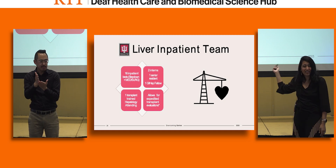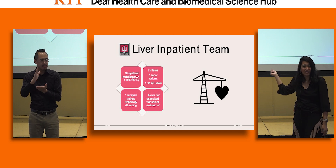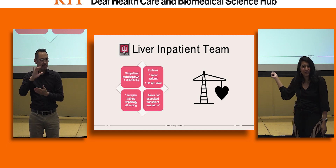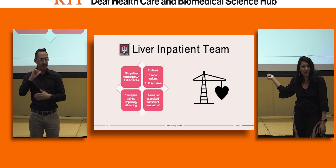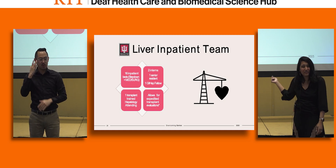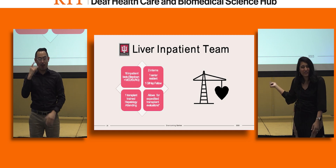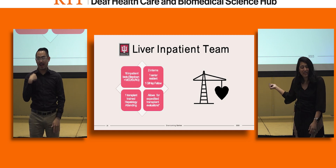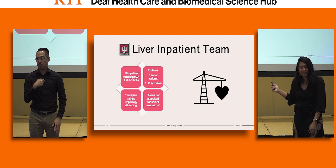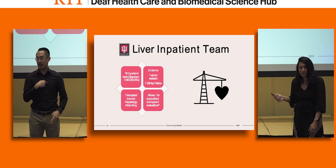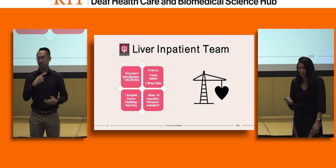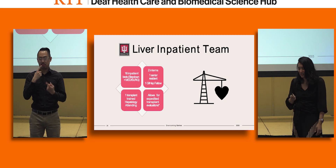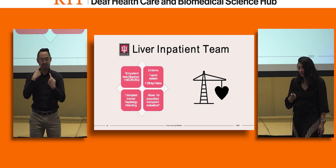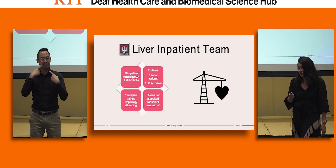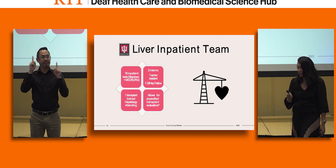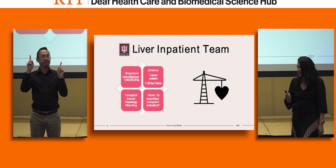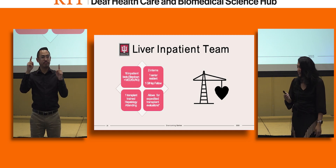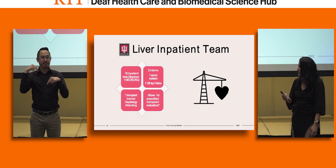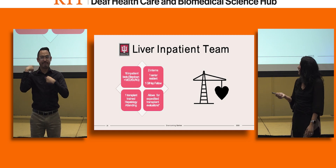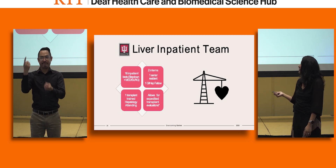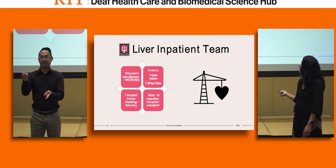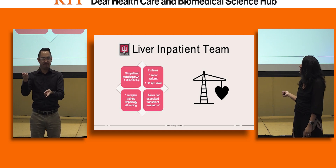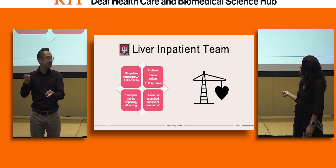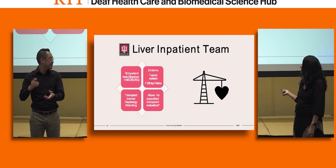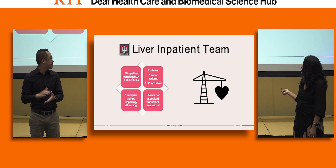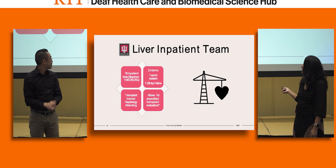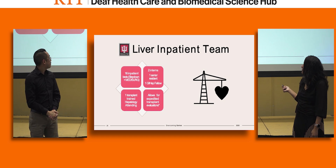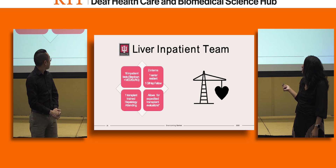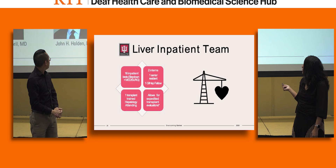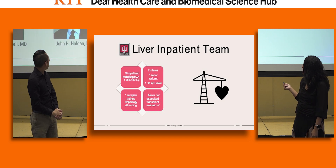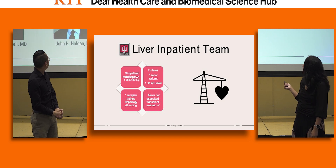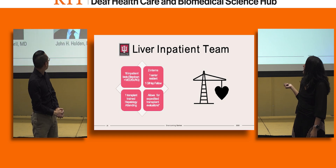and why we've had so many transplants in the last few years at IU.